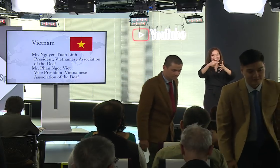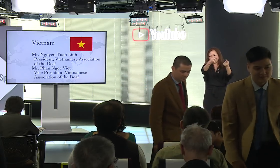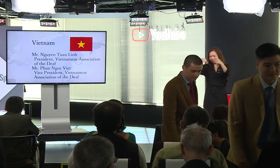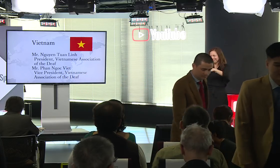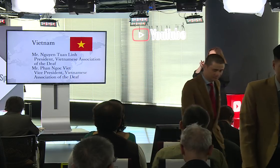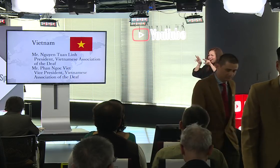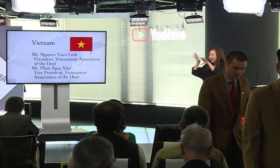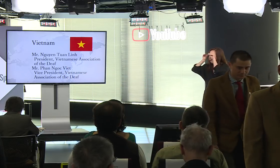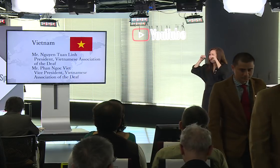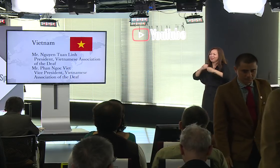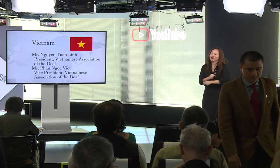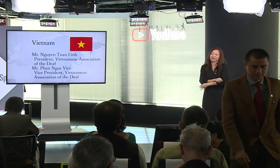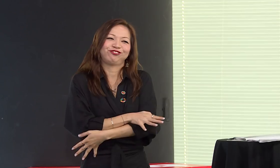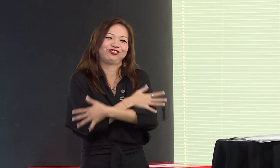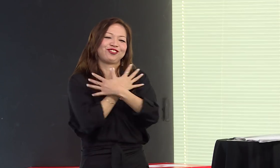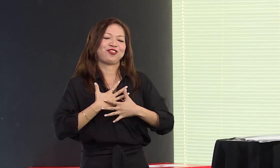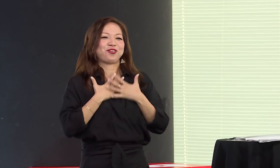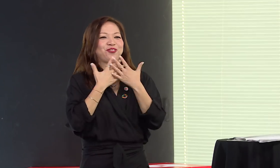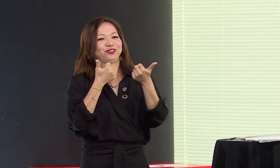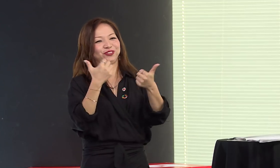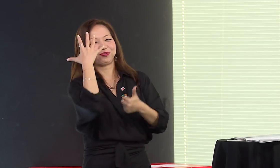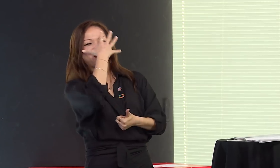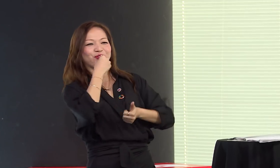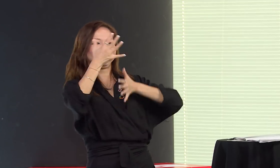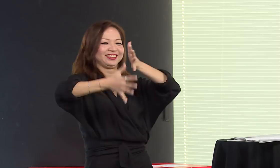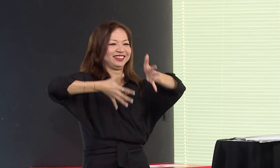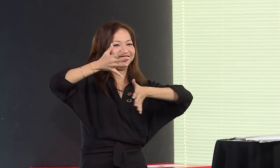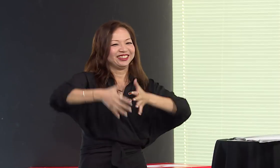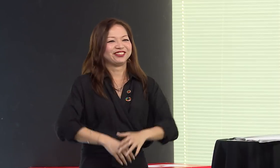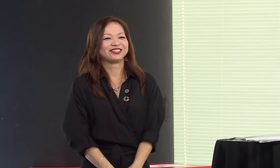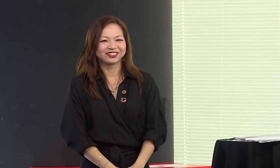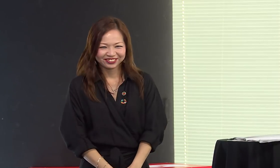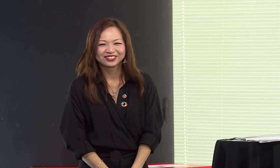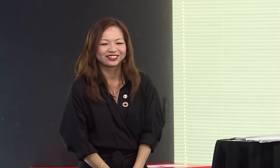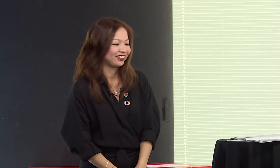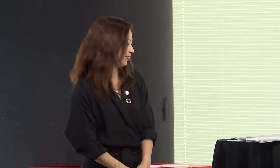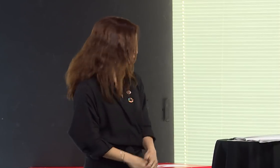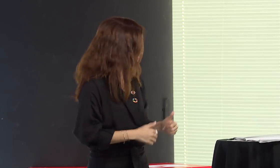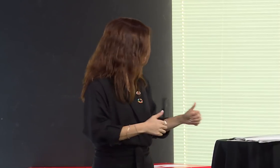The sign name for Vietnam and this is the sign for congratulations in Vietnamese sign language.